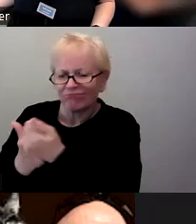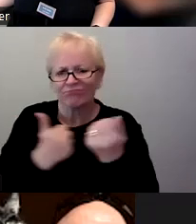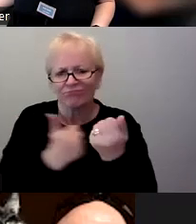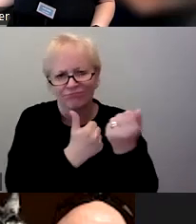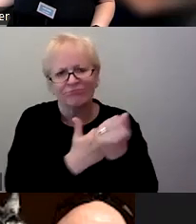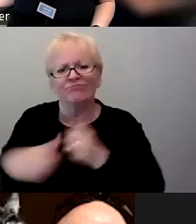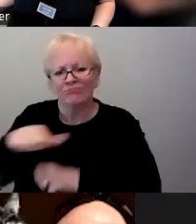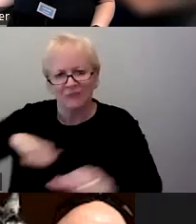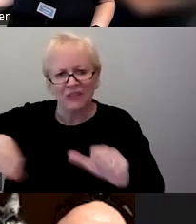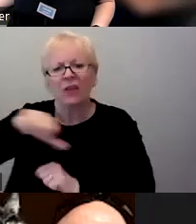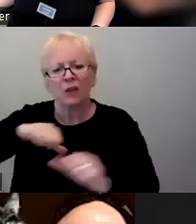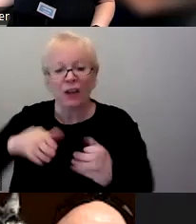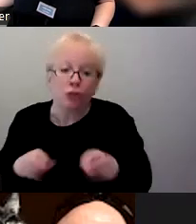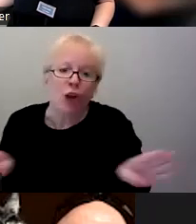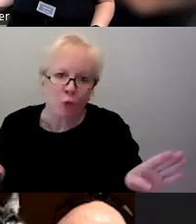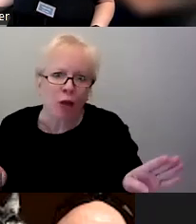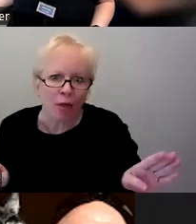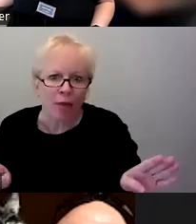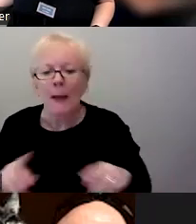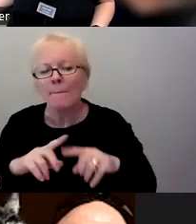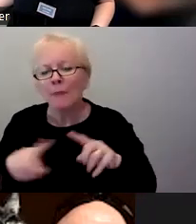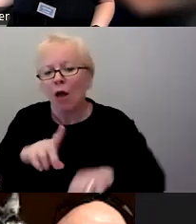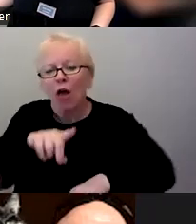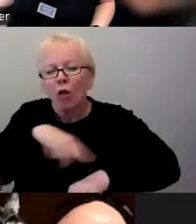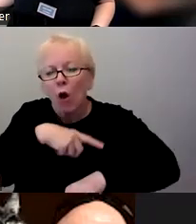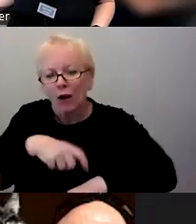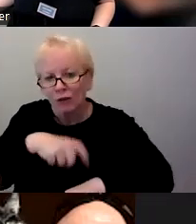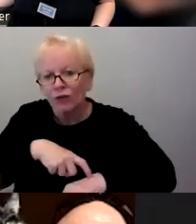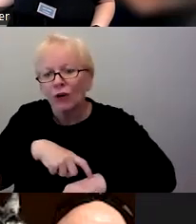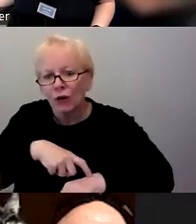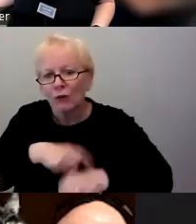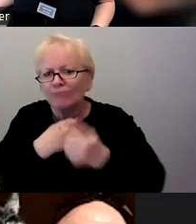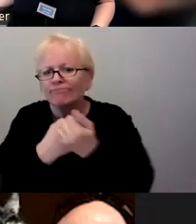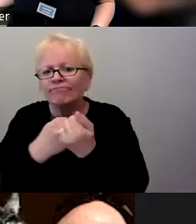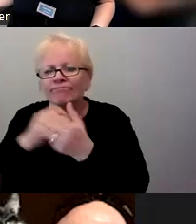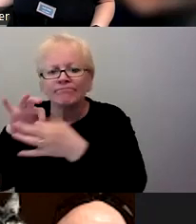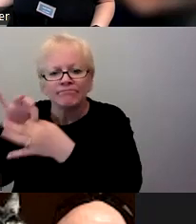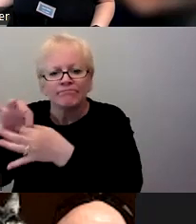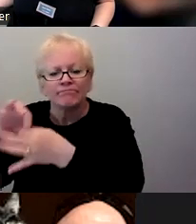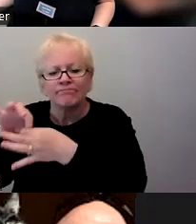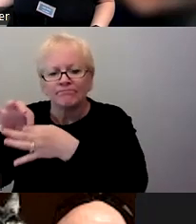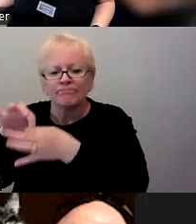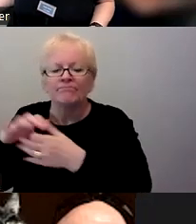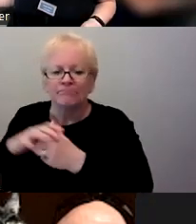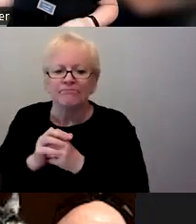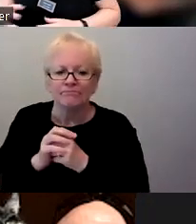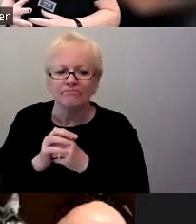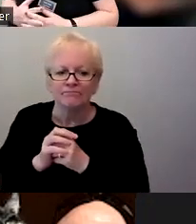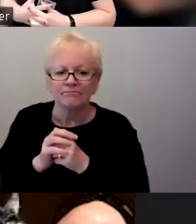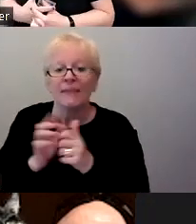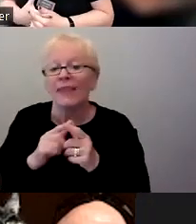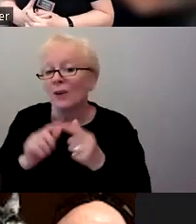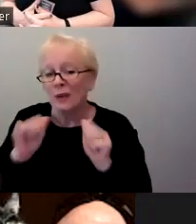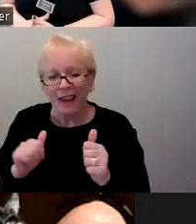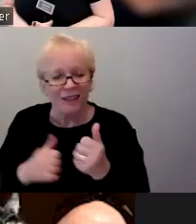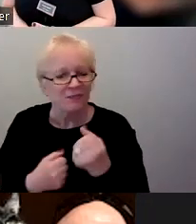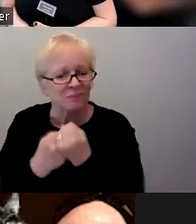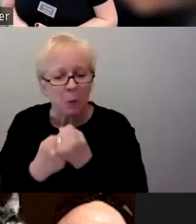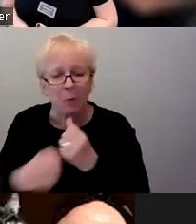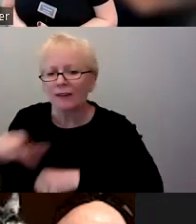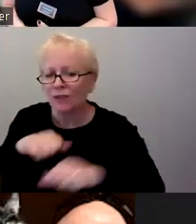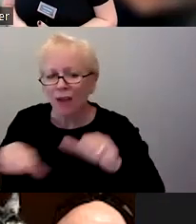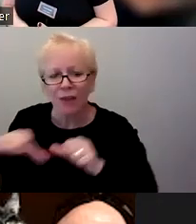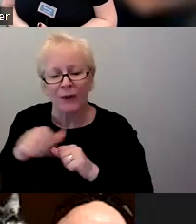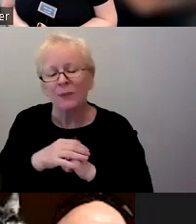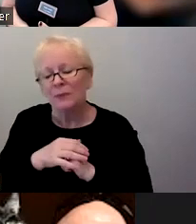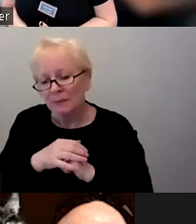But I think building a longer term relationship like this that then can be supportive can